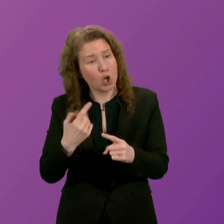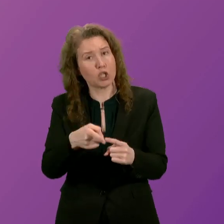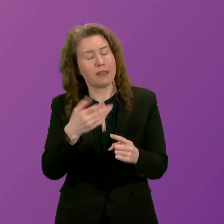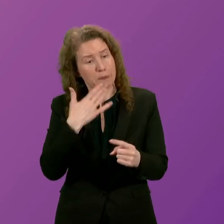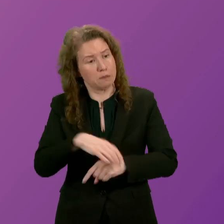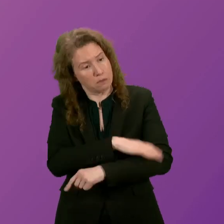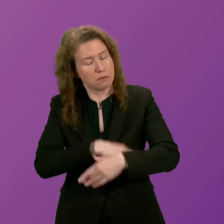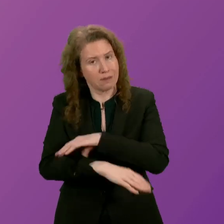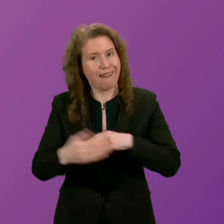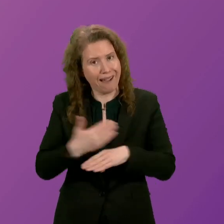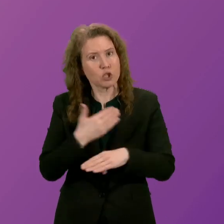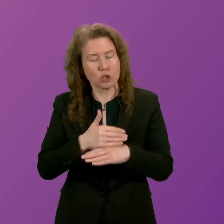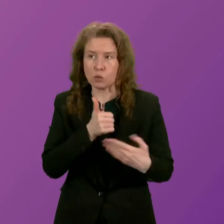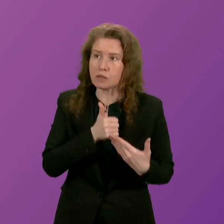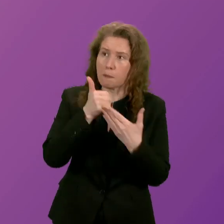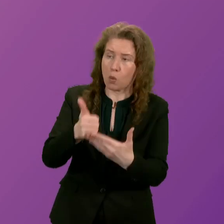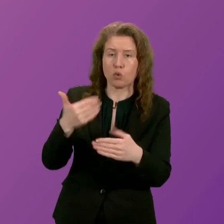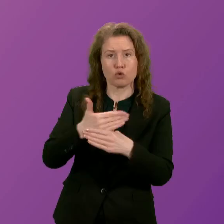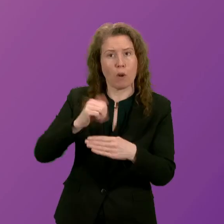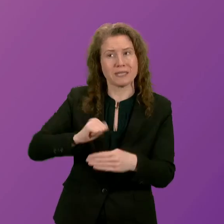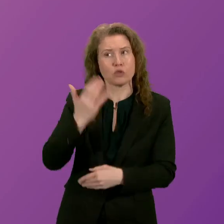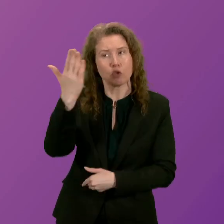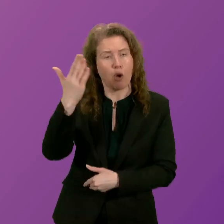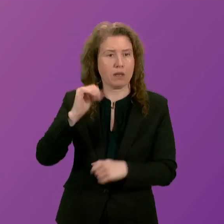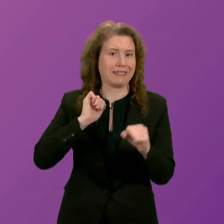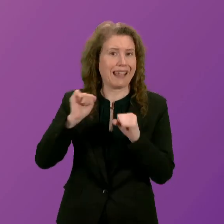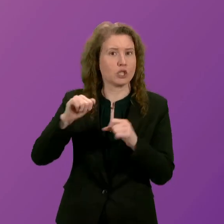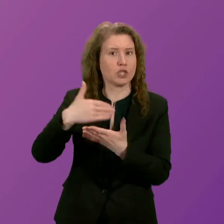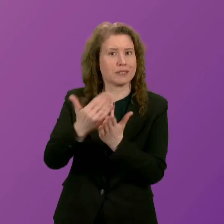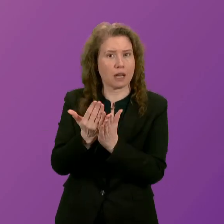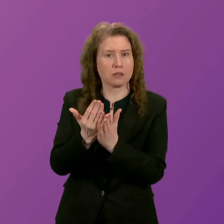action that is required to support jobs in Scotland’s energy sector— Let us hear Ms Dunbar.